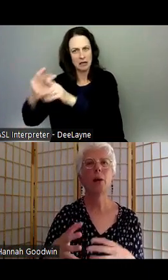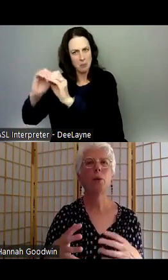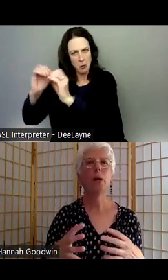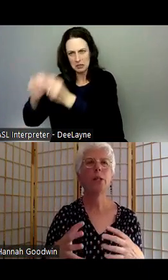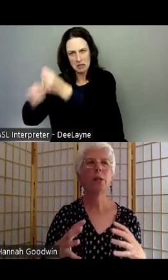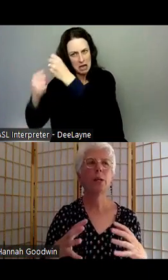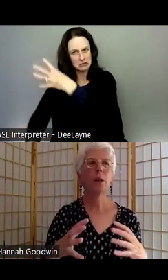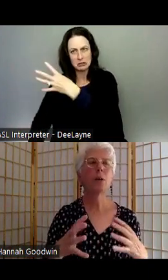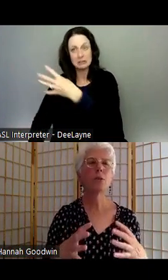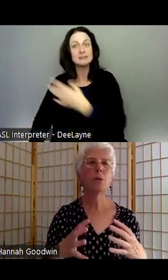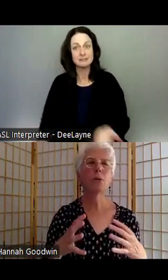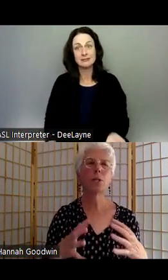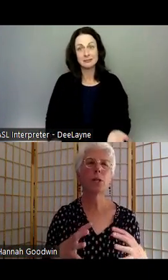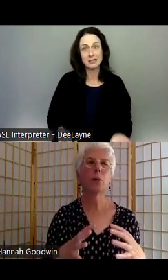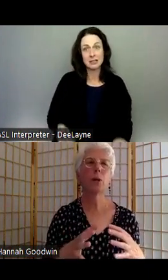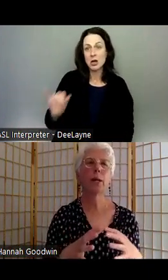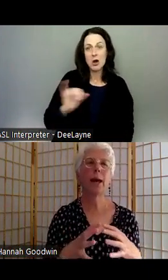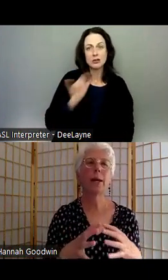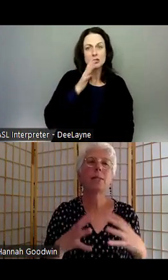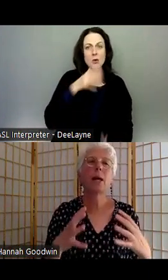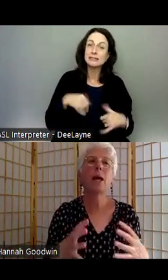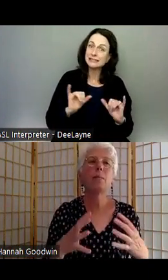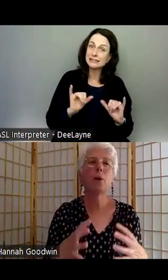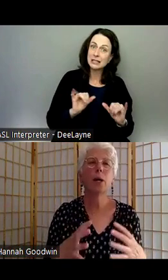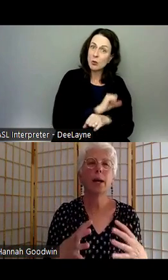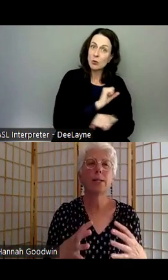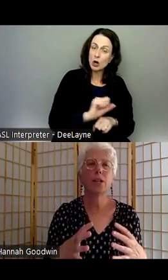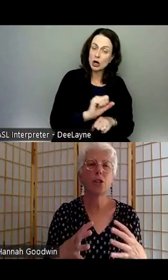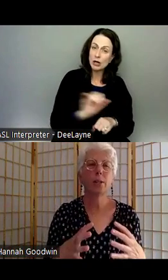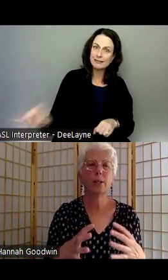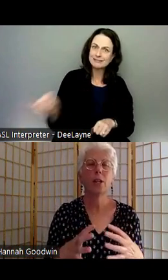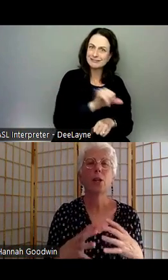And that would also still work in that same organization